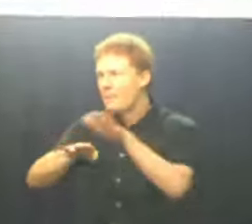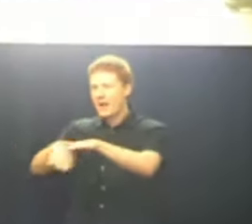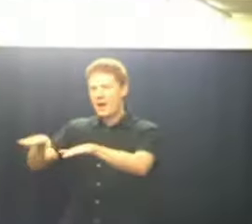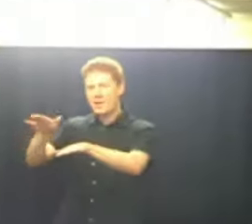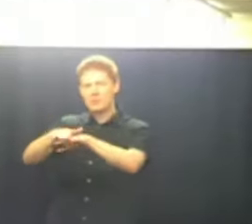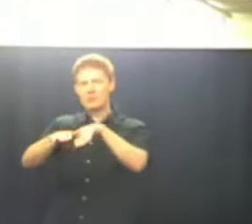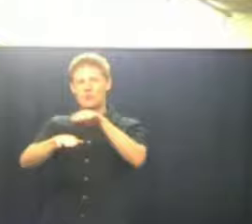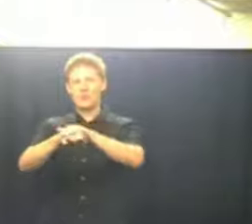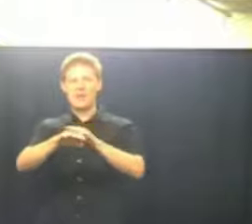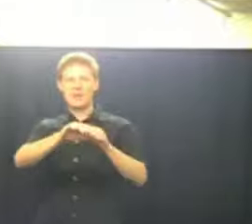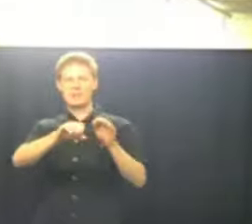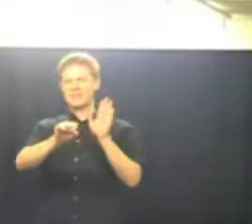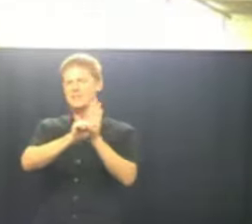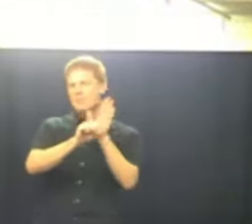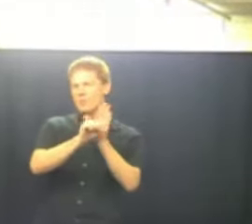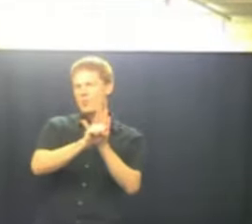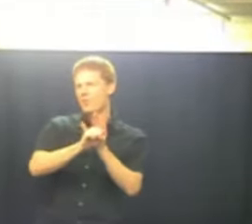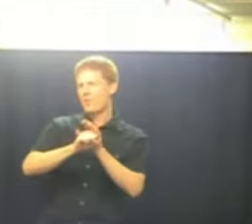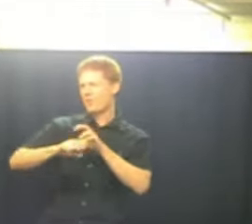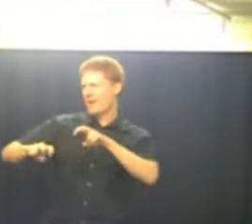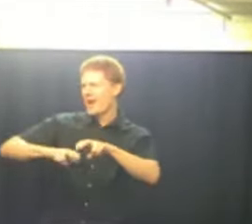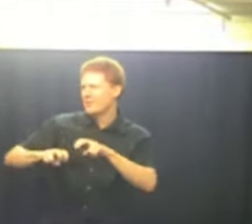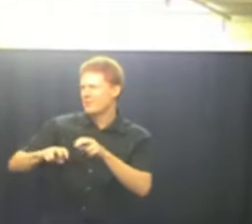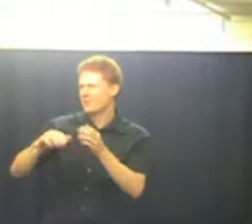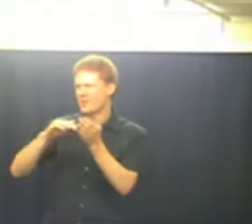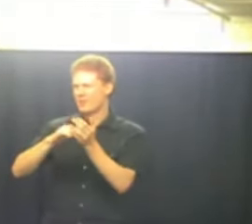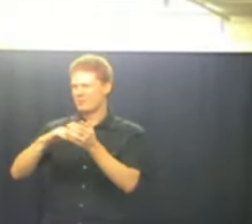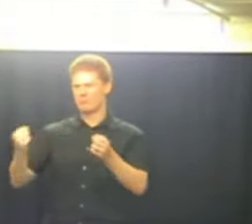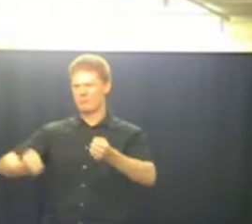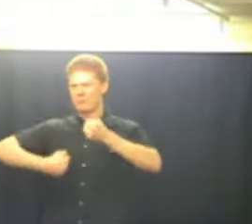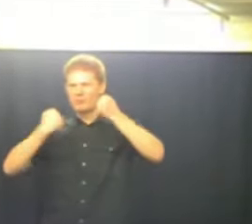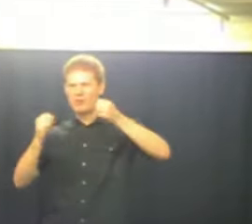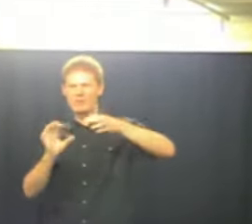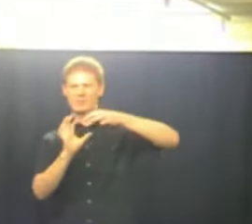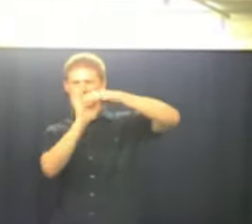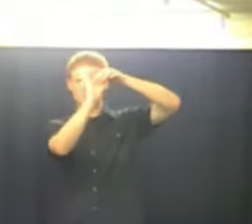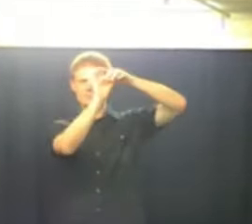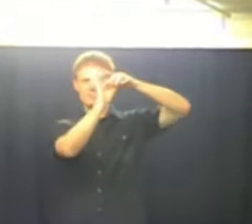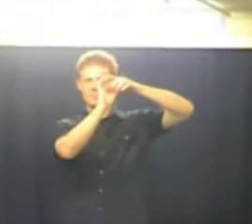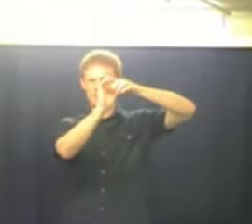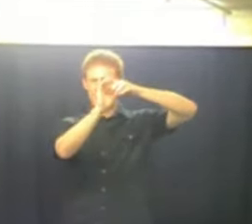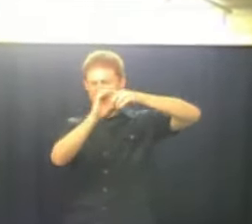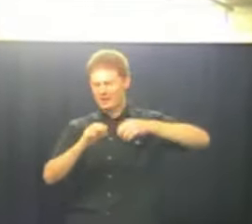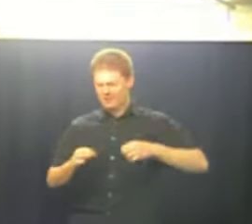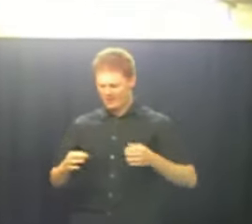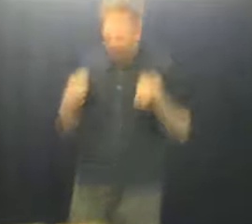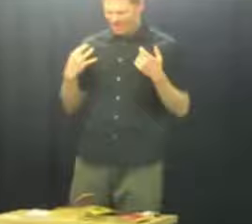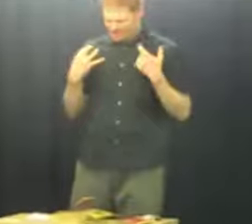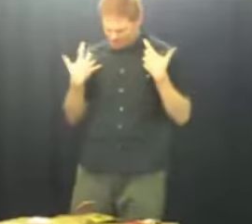All these actions help strengthen our relationship with God the same as they help strengthen the bind between the phone books